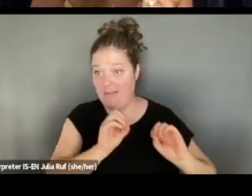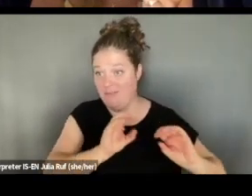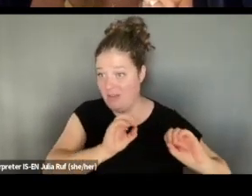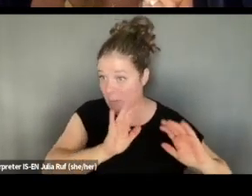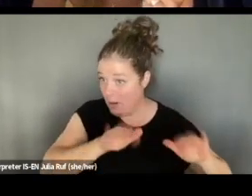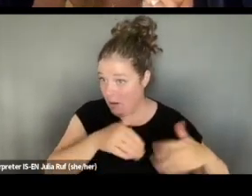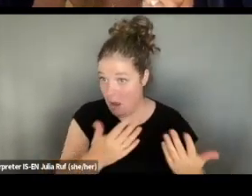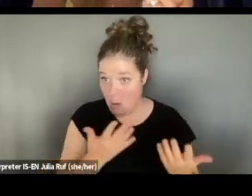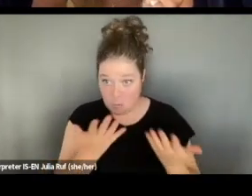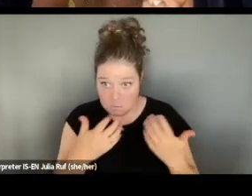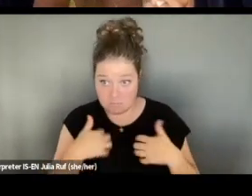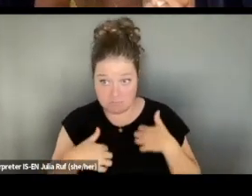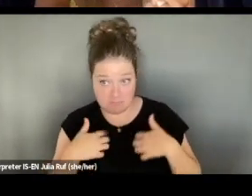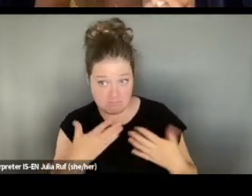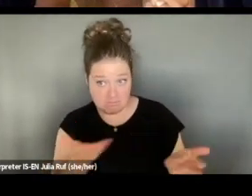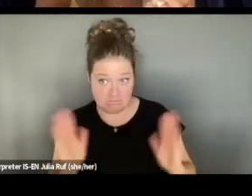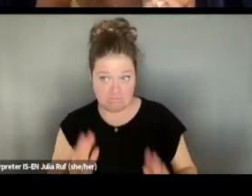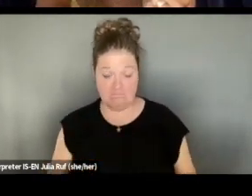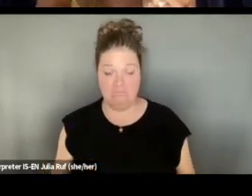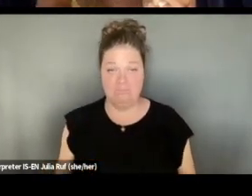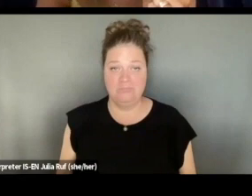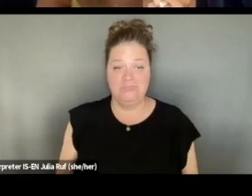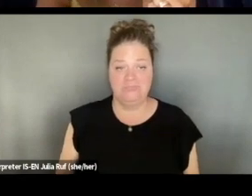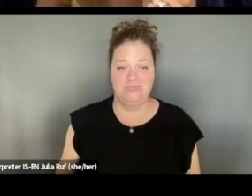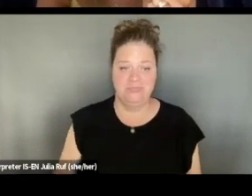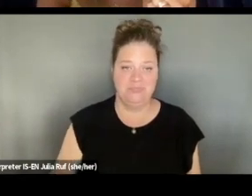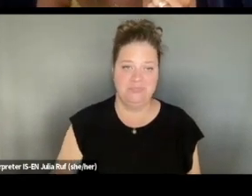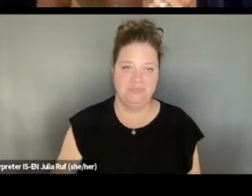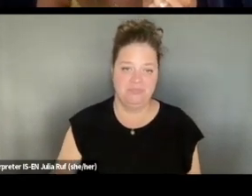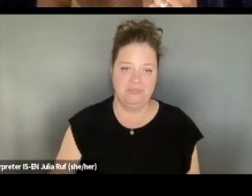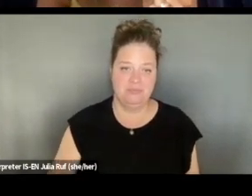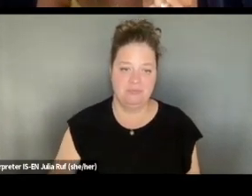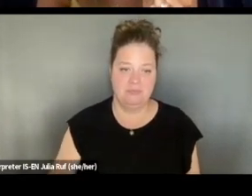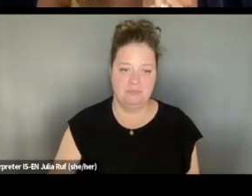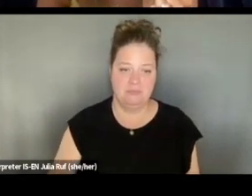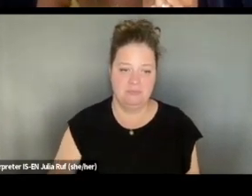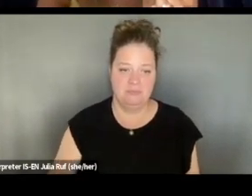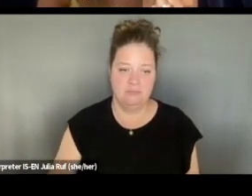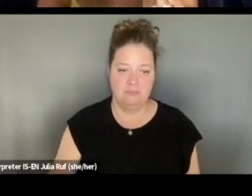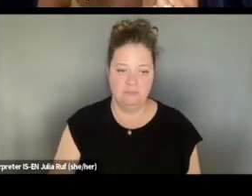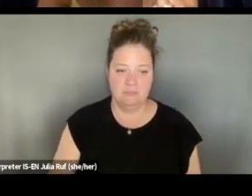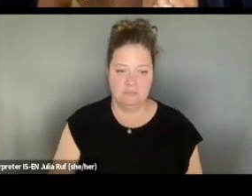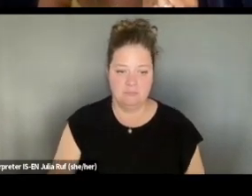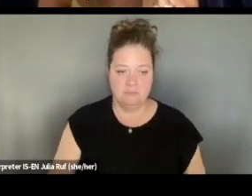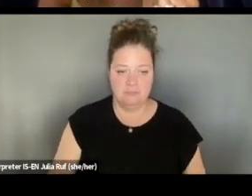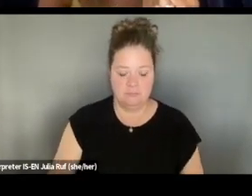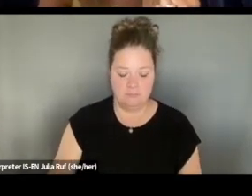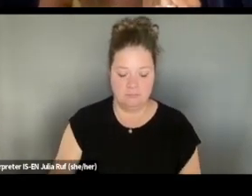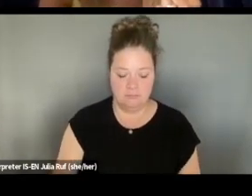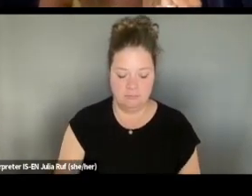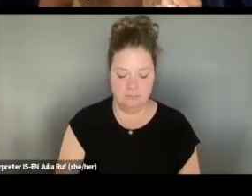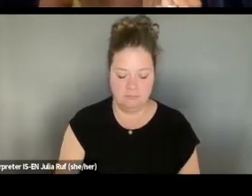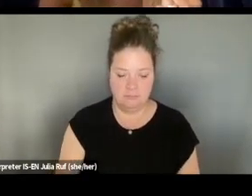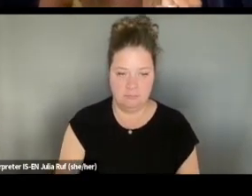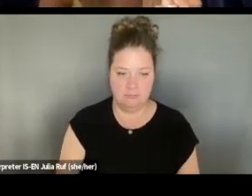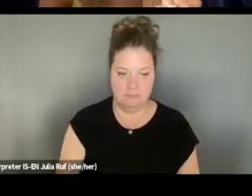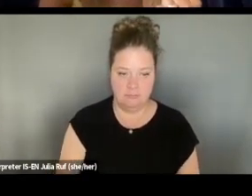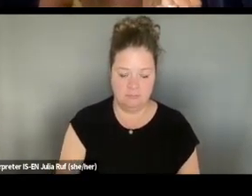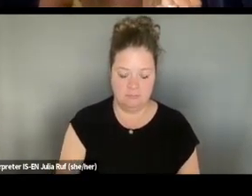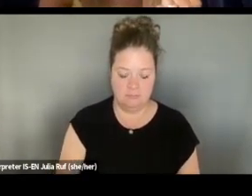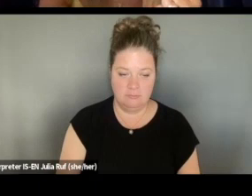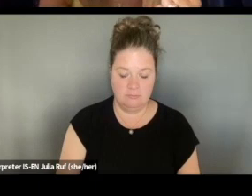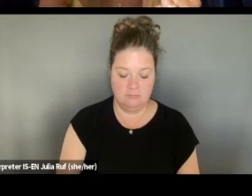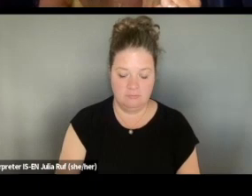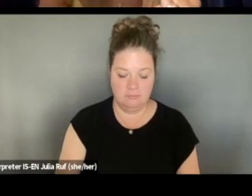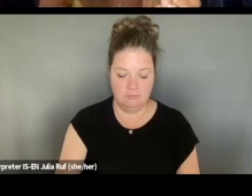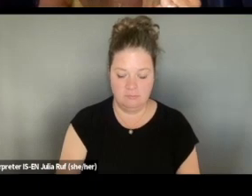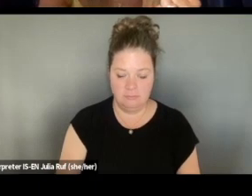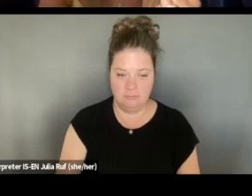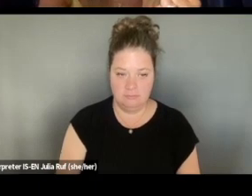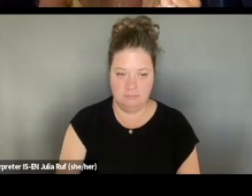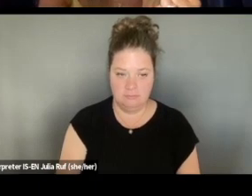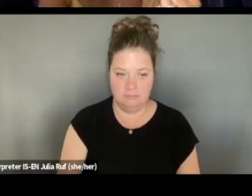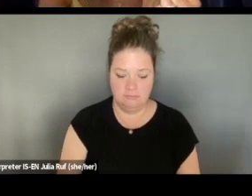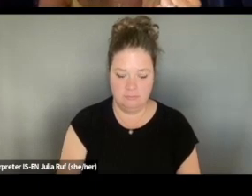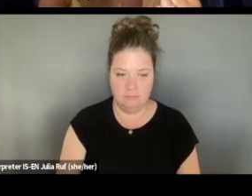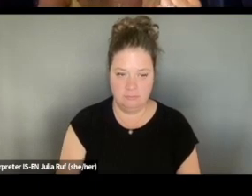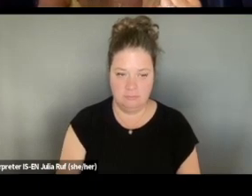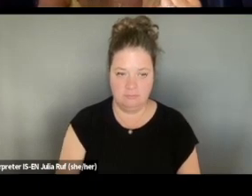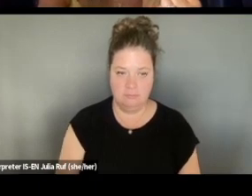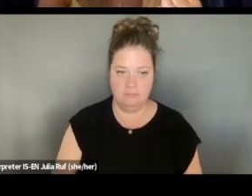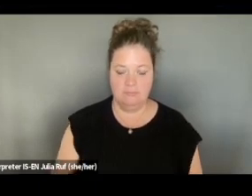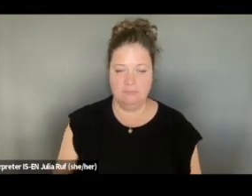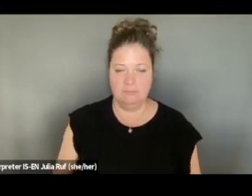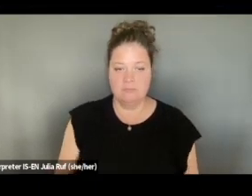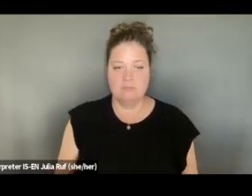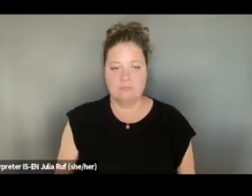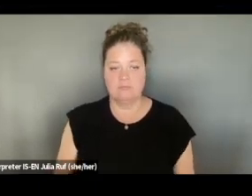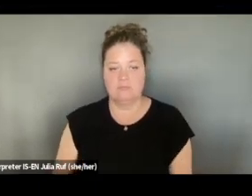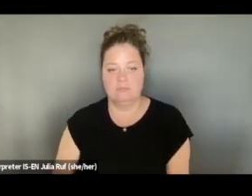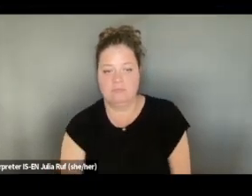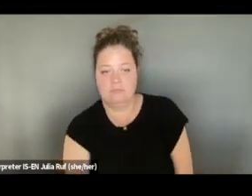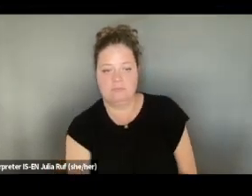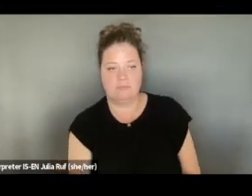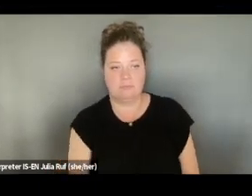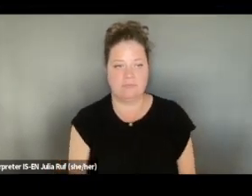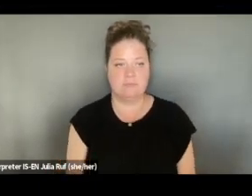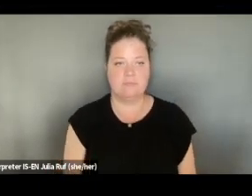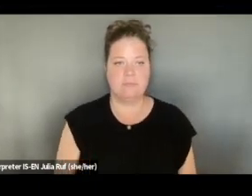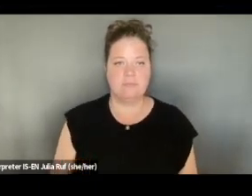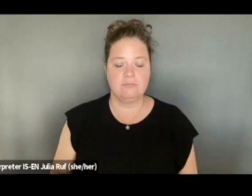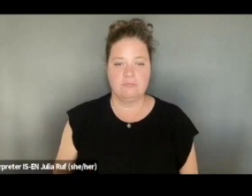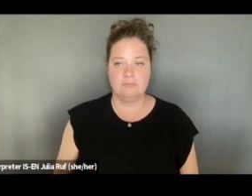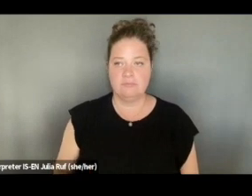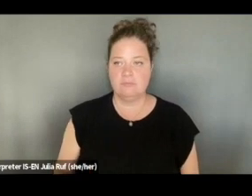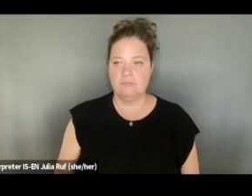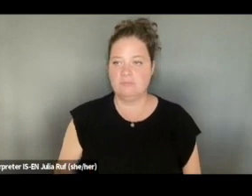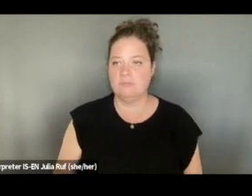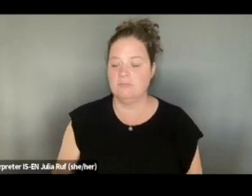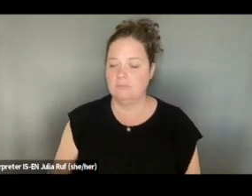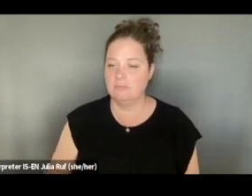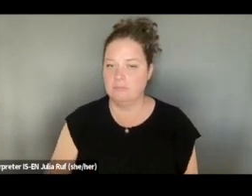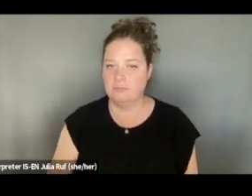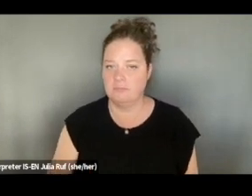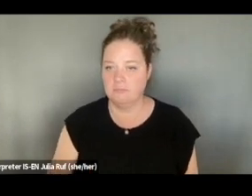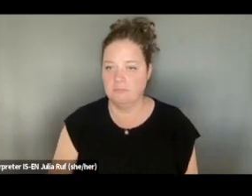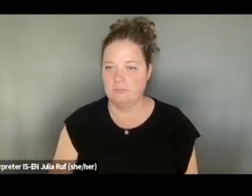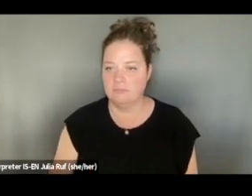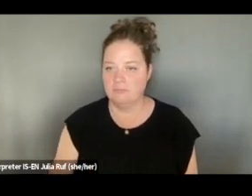for you?